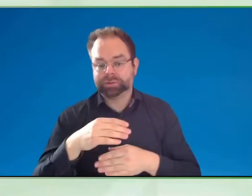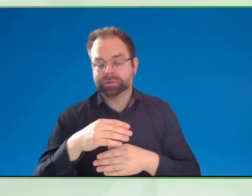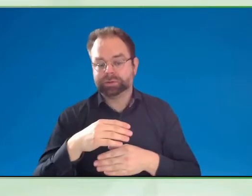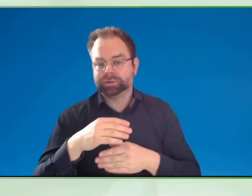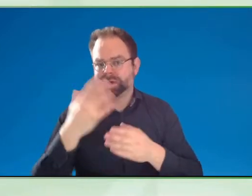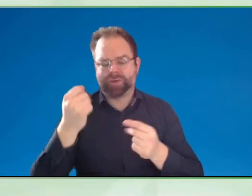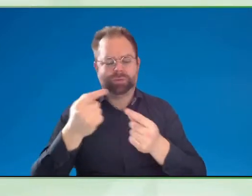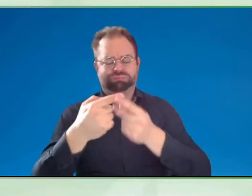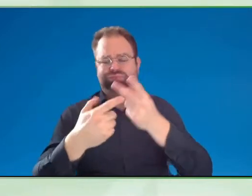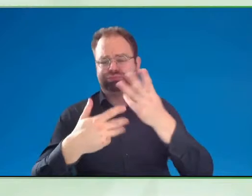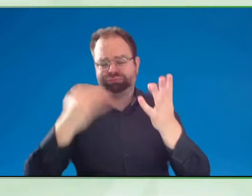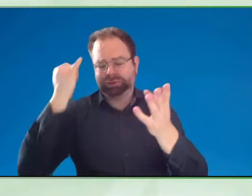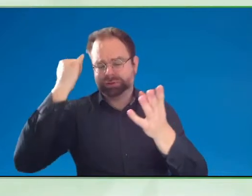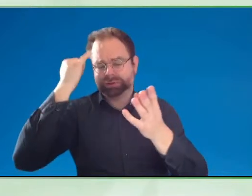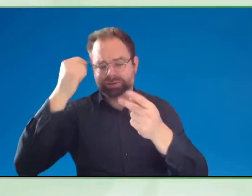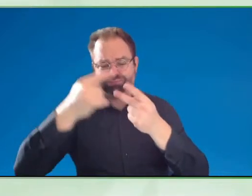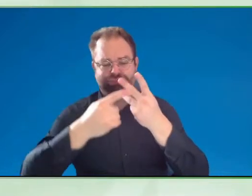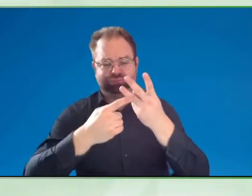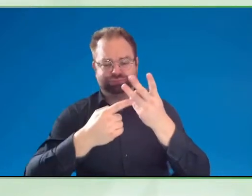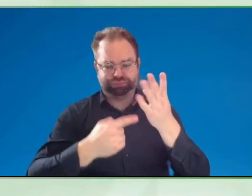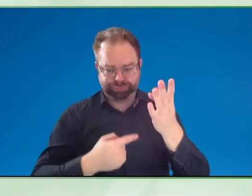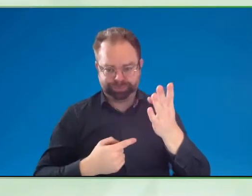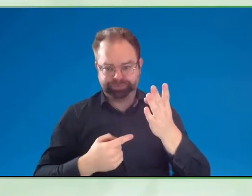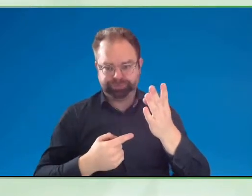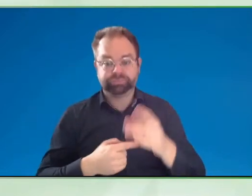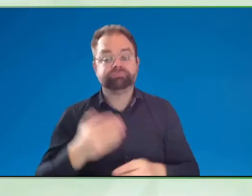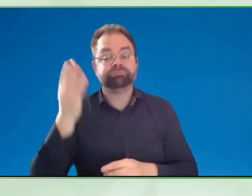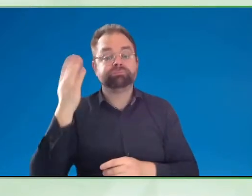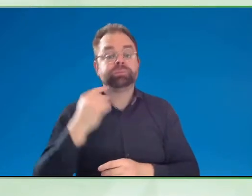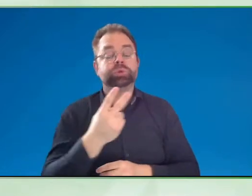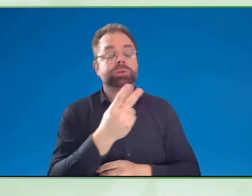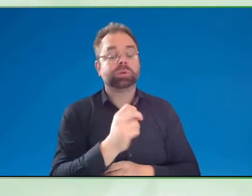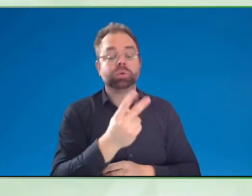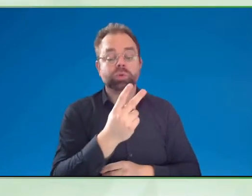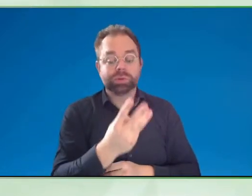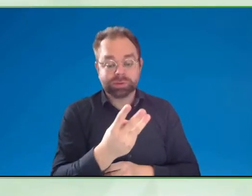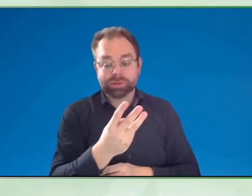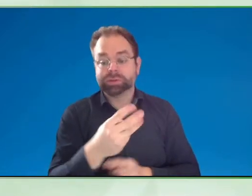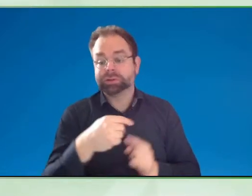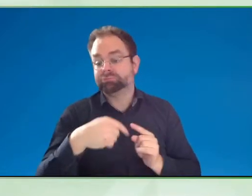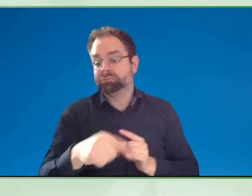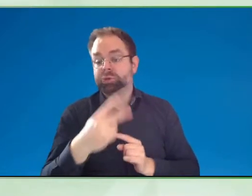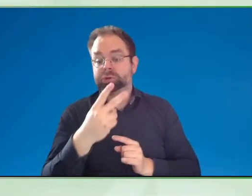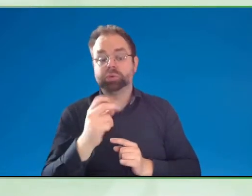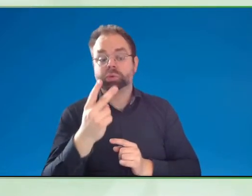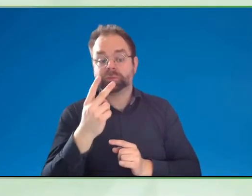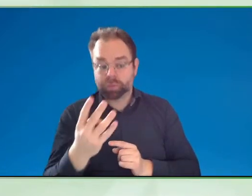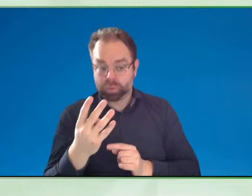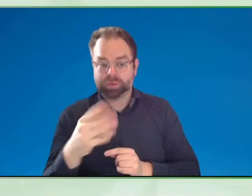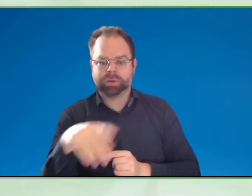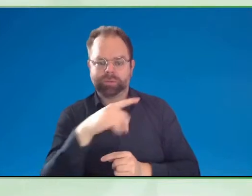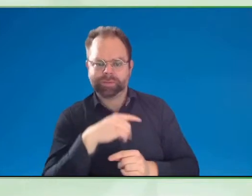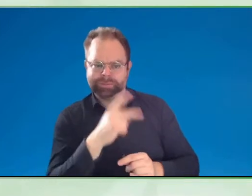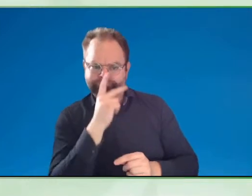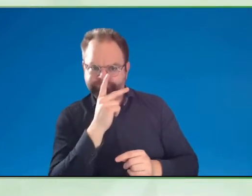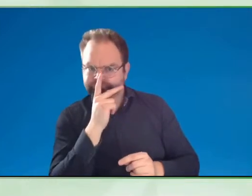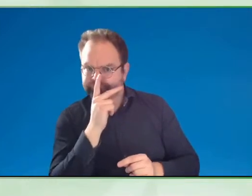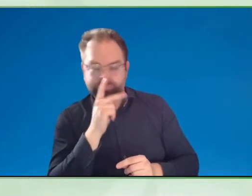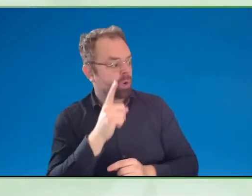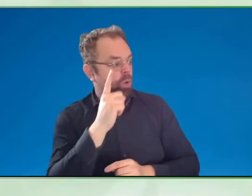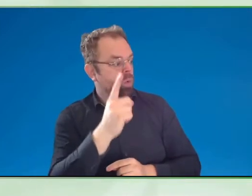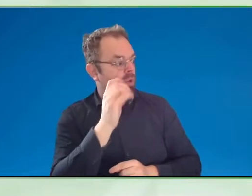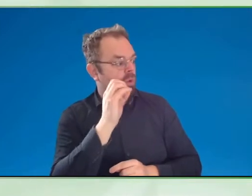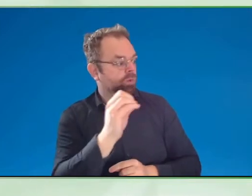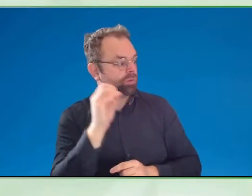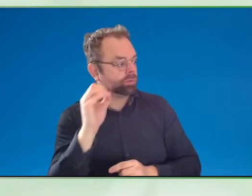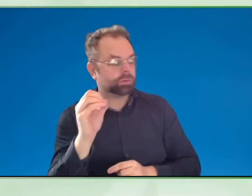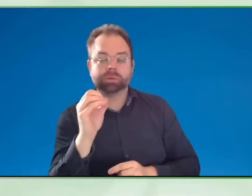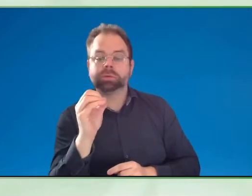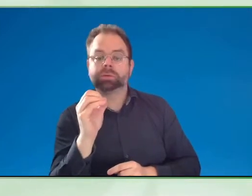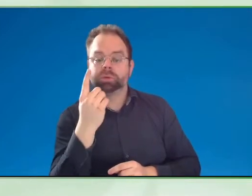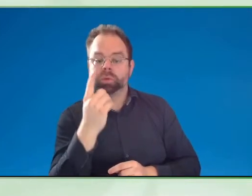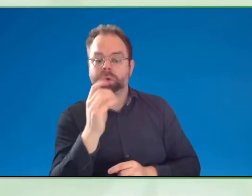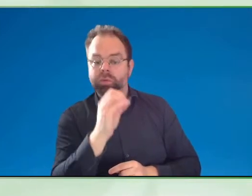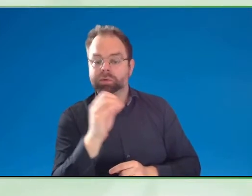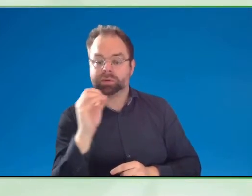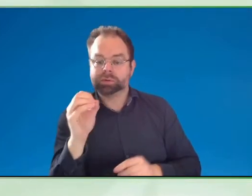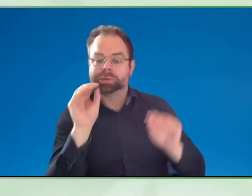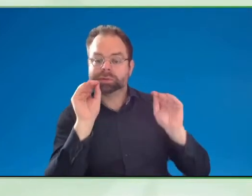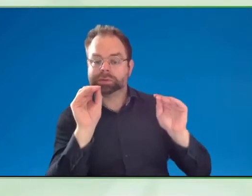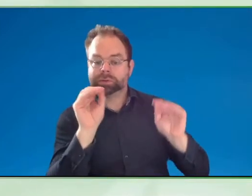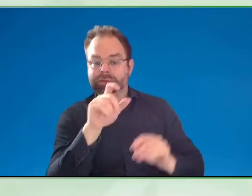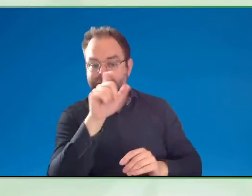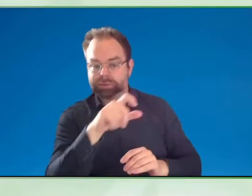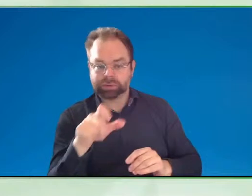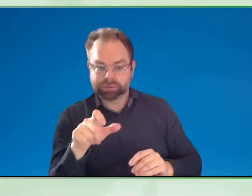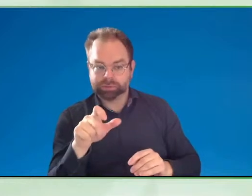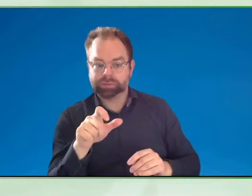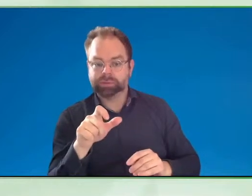in the field of inclusive education, specifically in inclusive education and best practices.